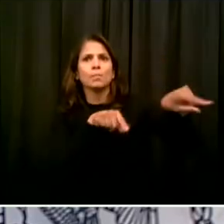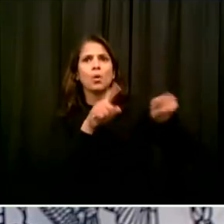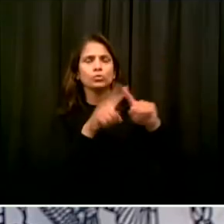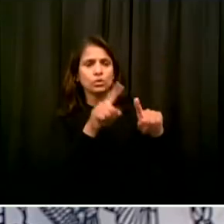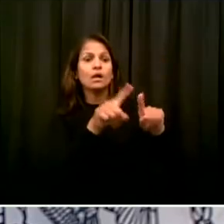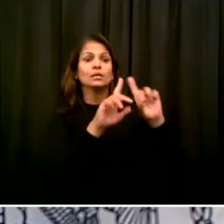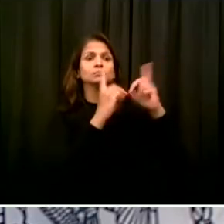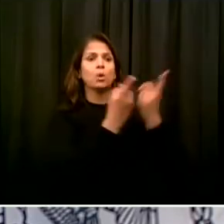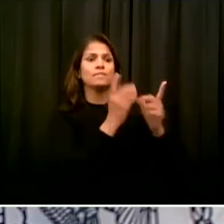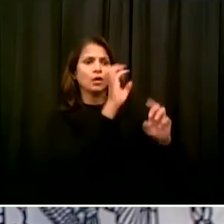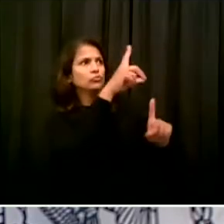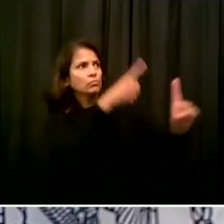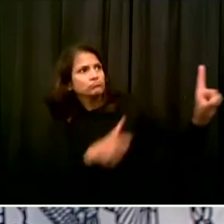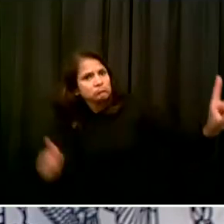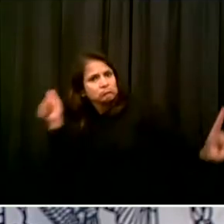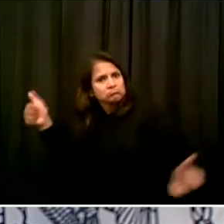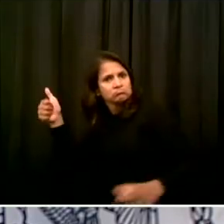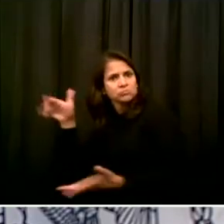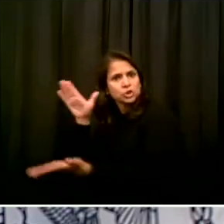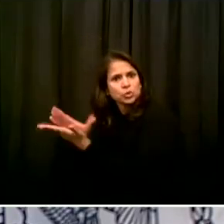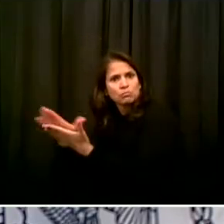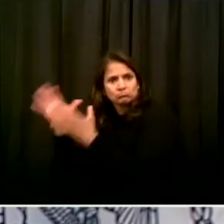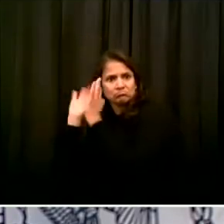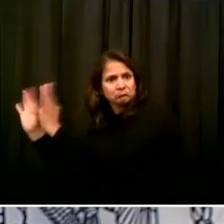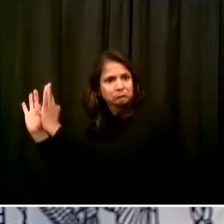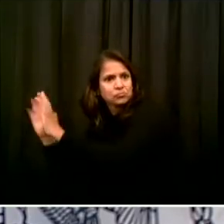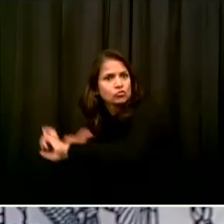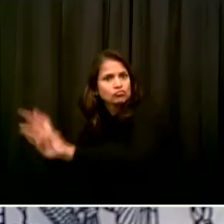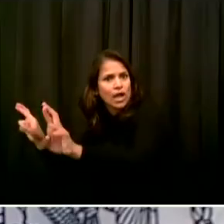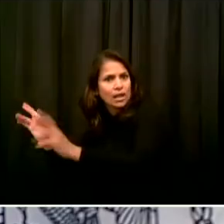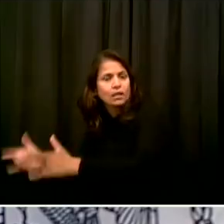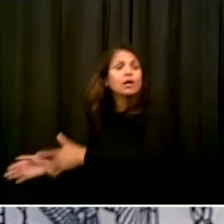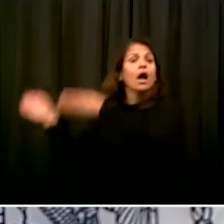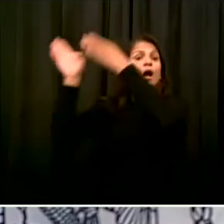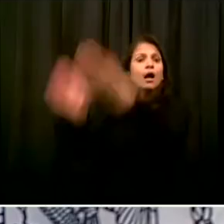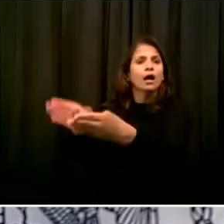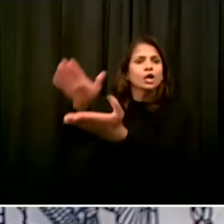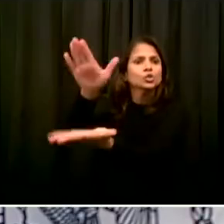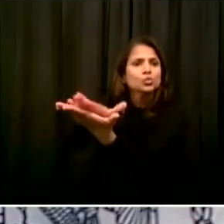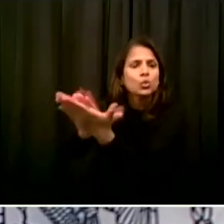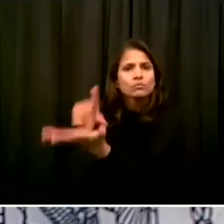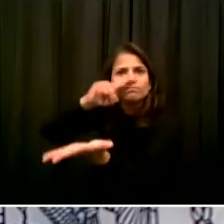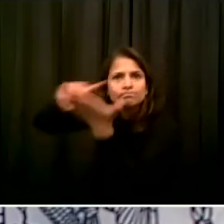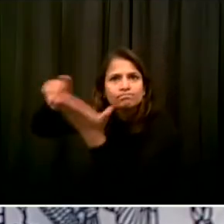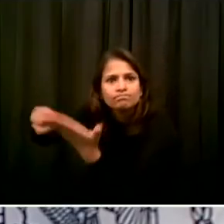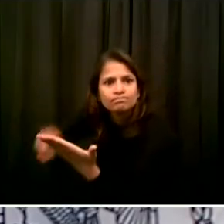TO THE DEPARTMENT F O EDUCATION, THERE WILL BE TEAMS